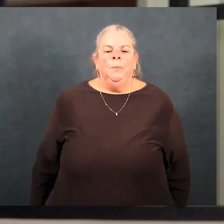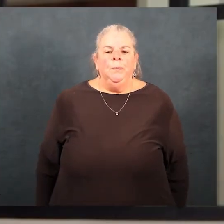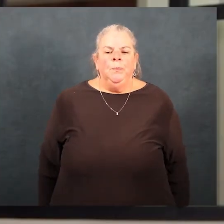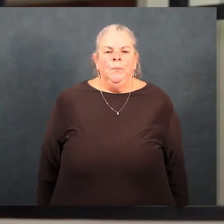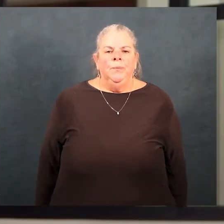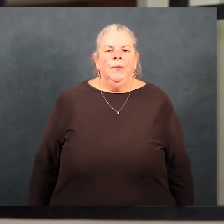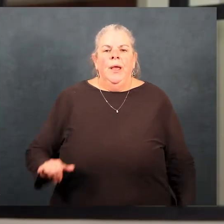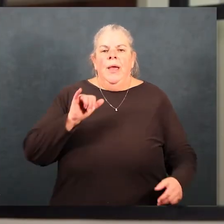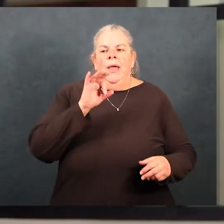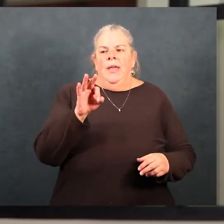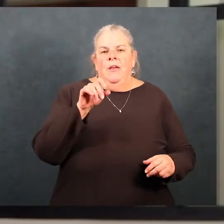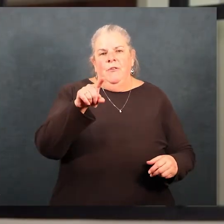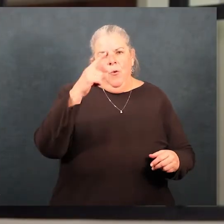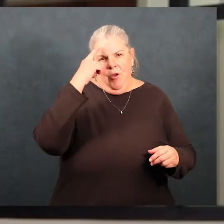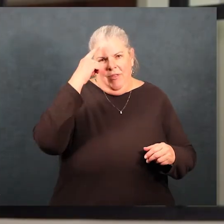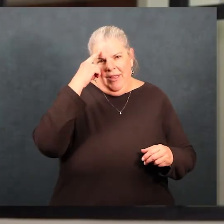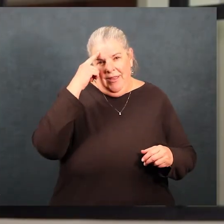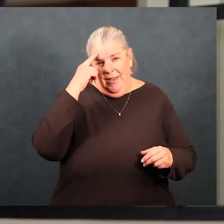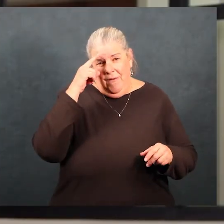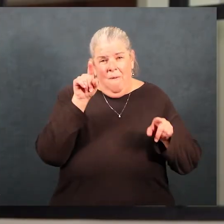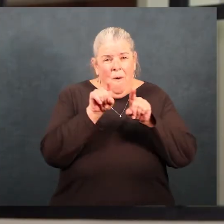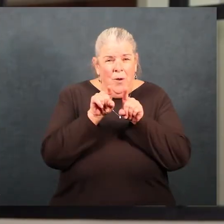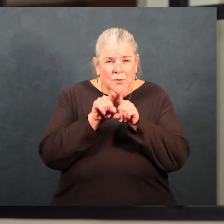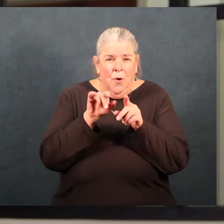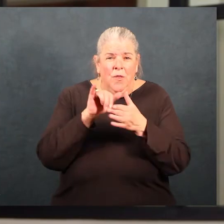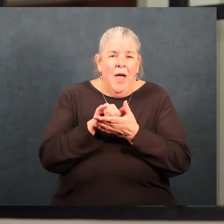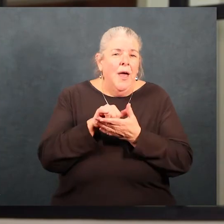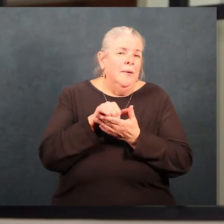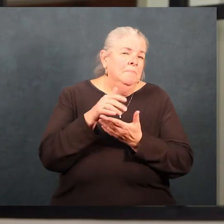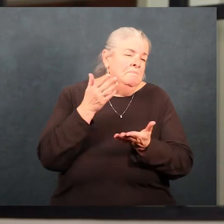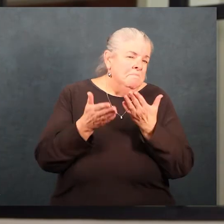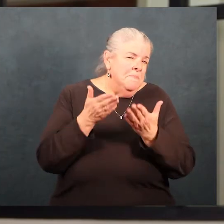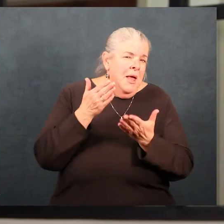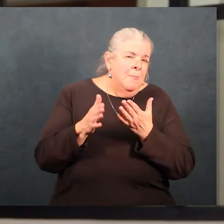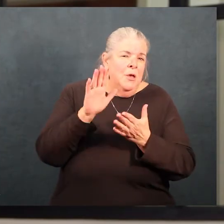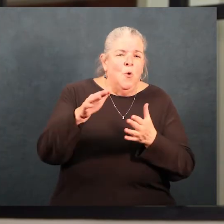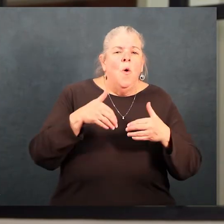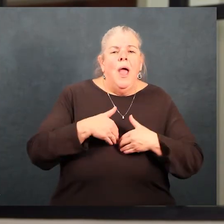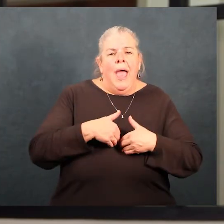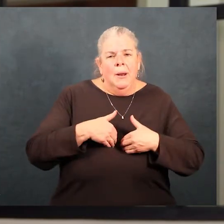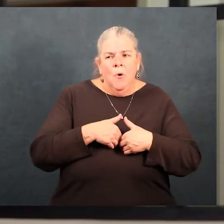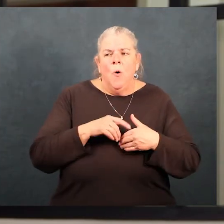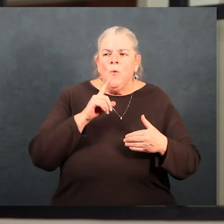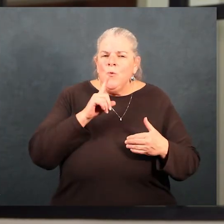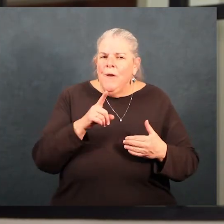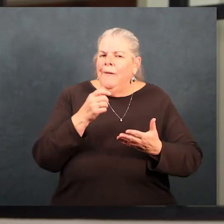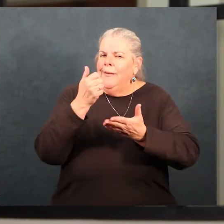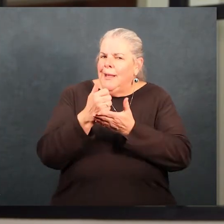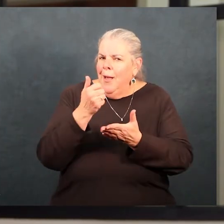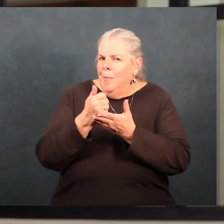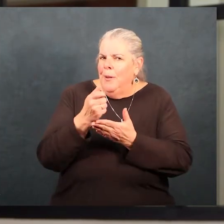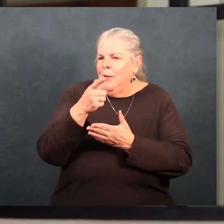If you're thinking on the other hand that your animal is really helping you with mental health symptoms